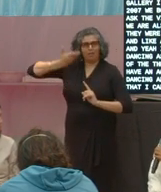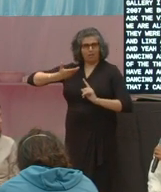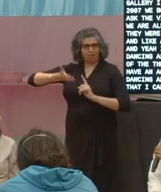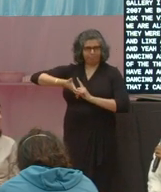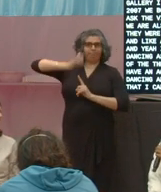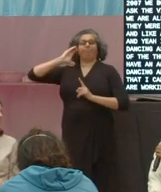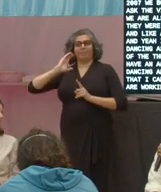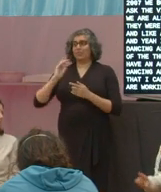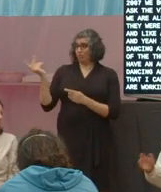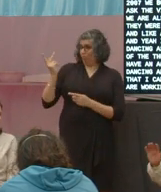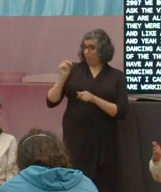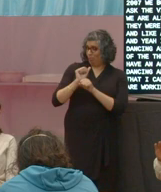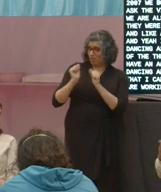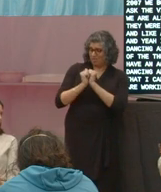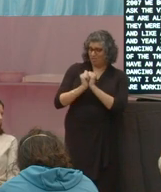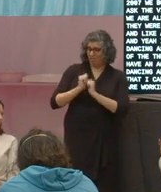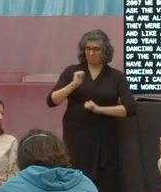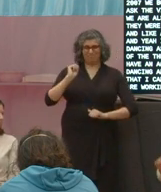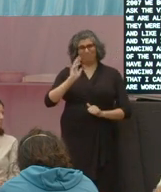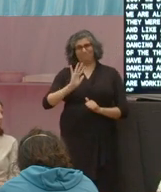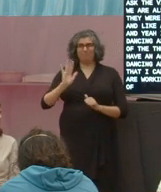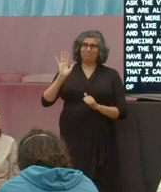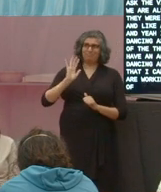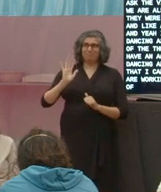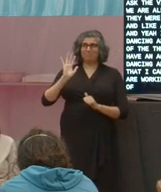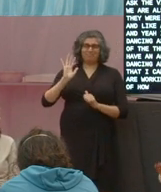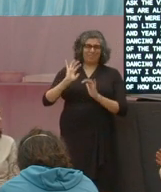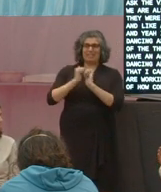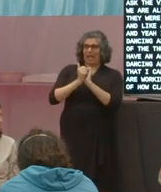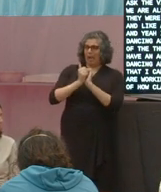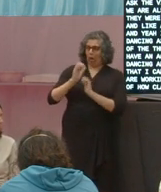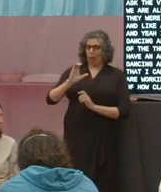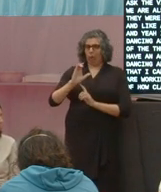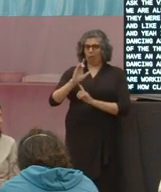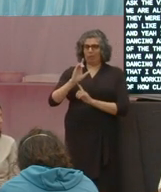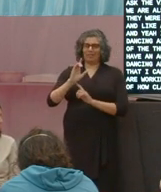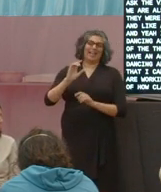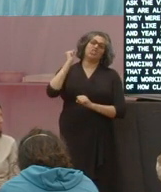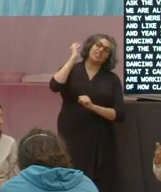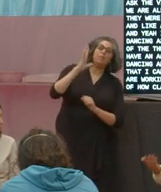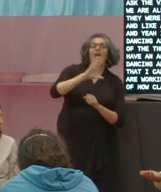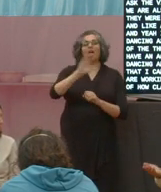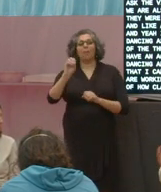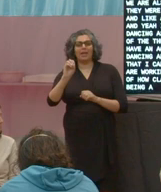are working together that was around that phase of how classical theater seeks to accompany being in there felt